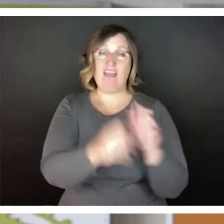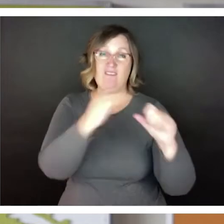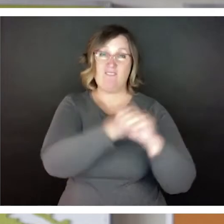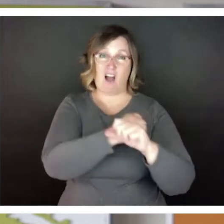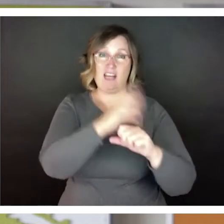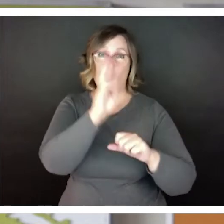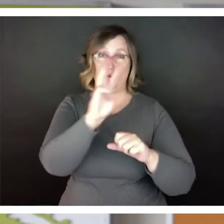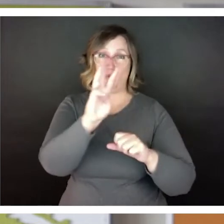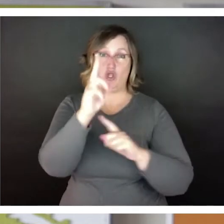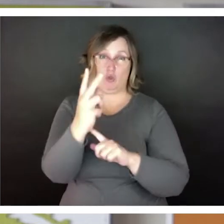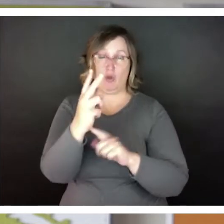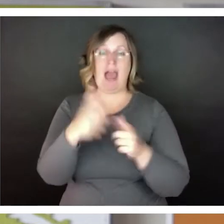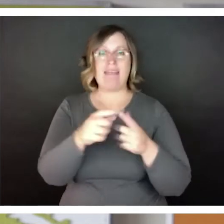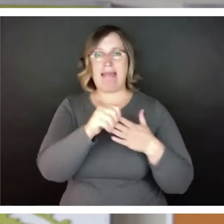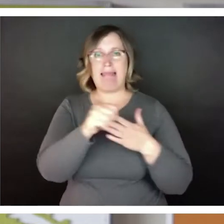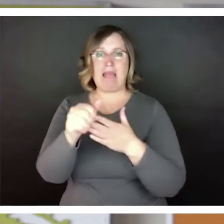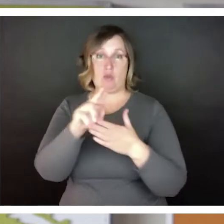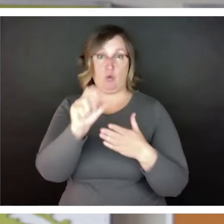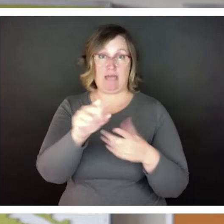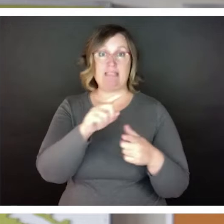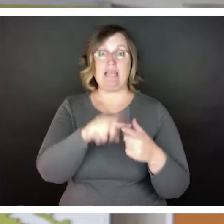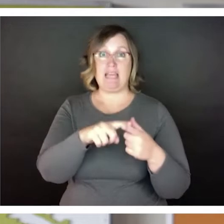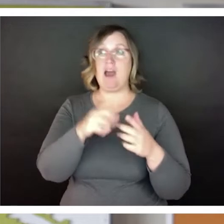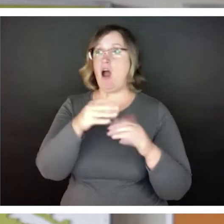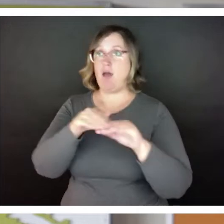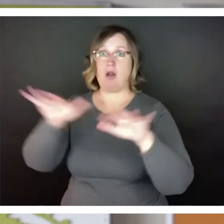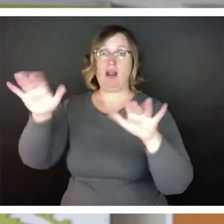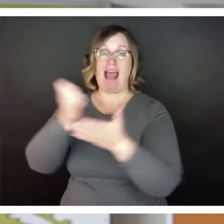and led the country into an era of unparalleled economic growth.